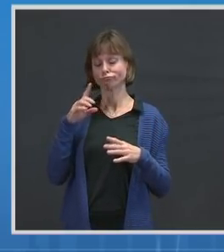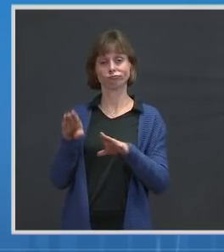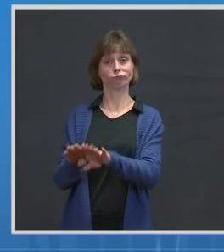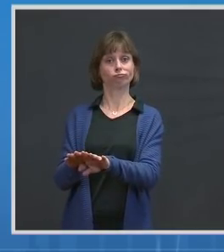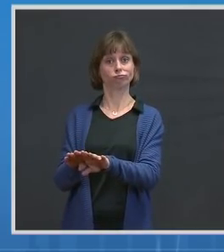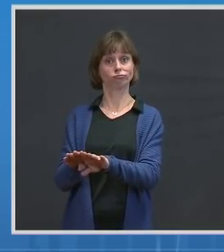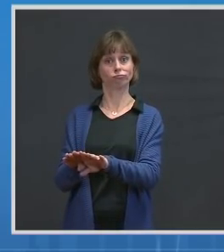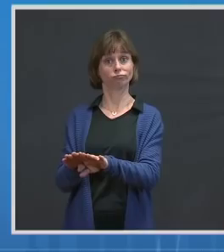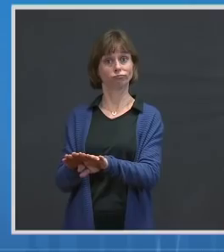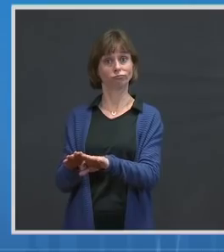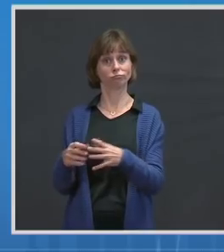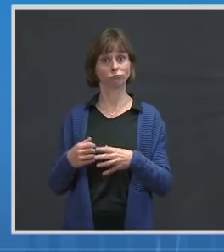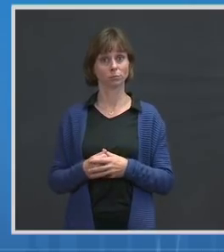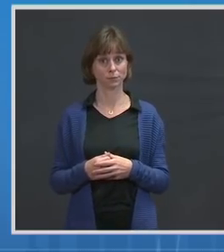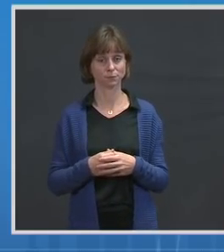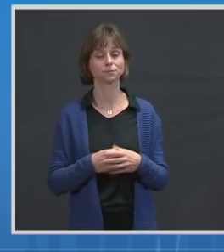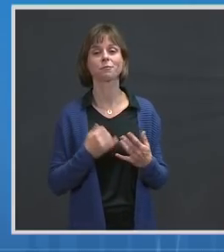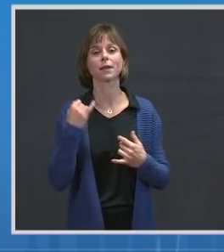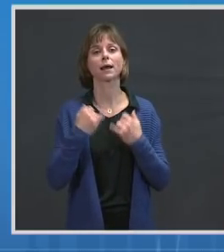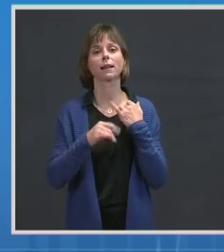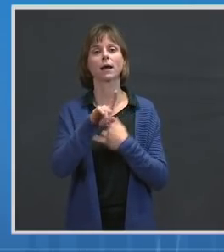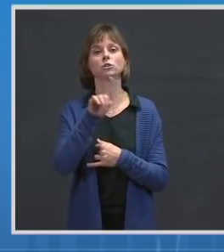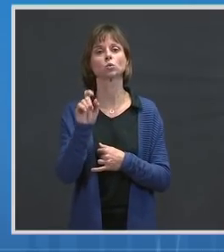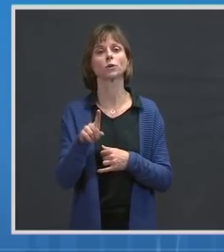Male Speaker: All right, last question. We'll go to Tom Christopher at Mediaite.